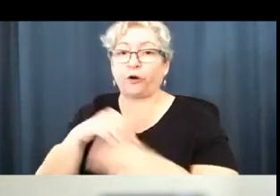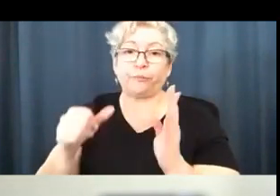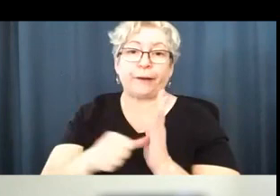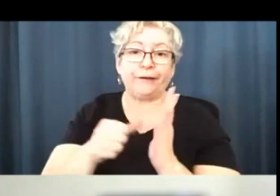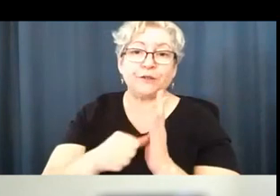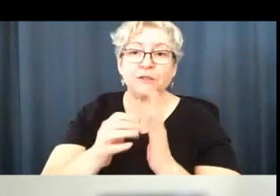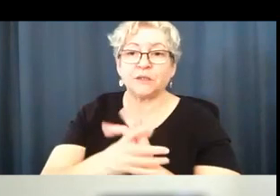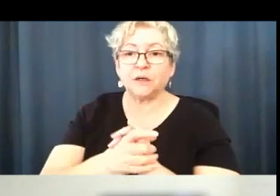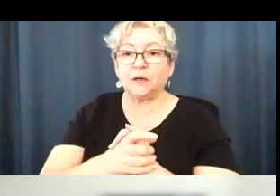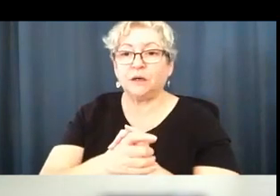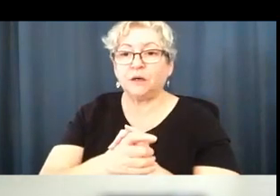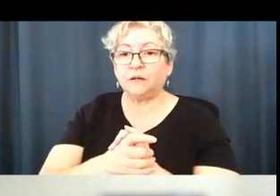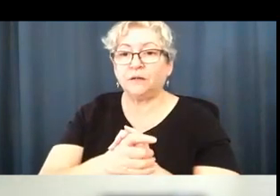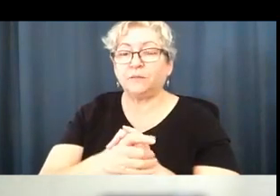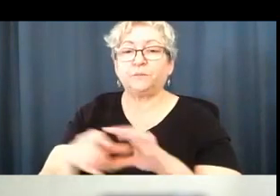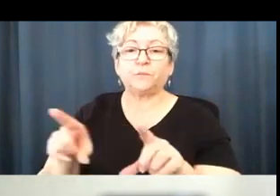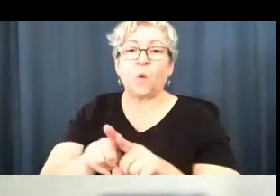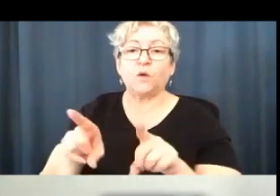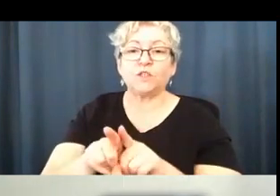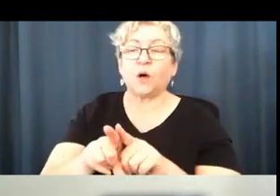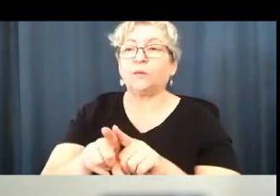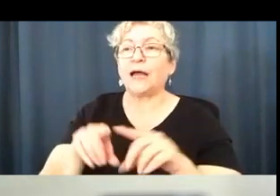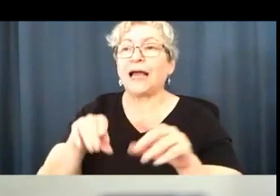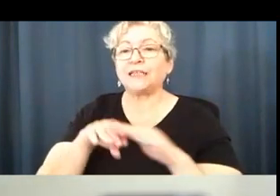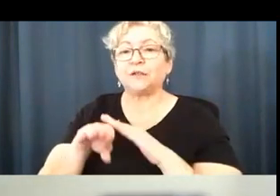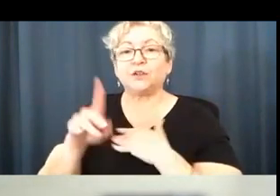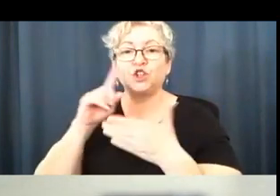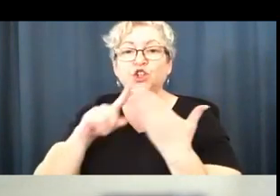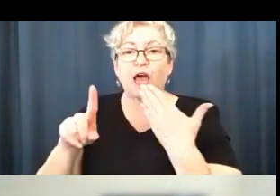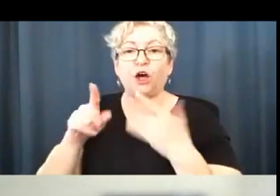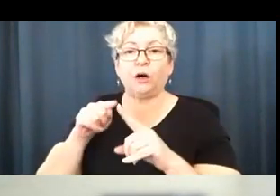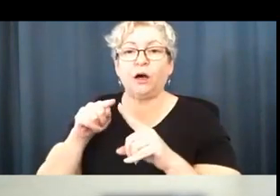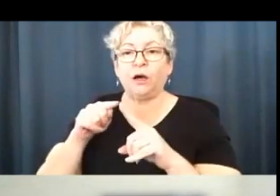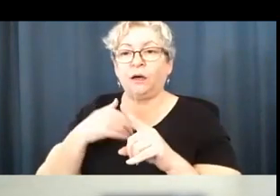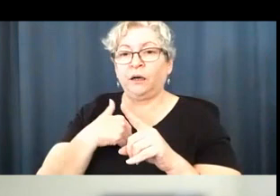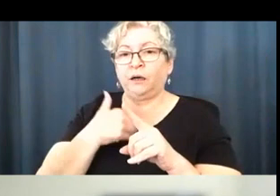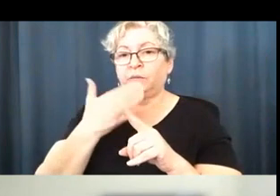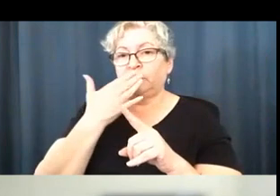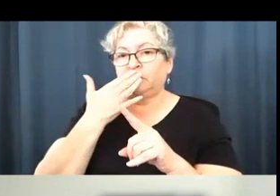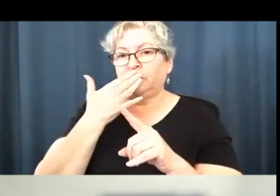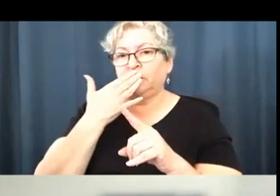Also the accessibility checker will have a very, it will have a different experience